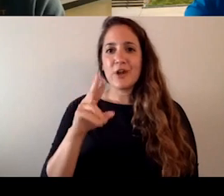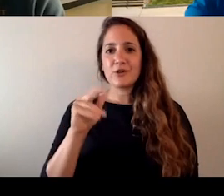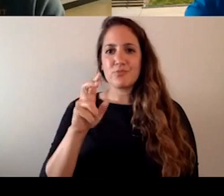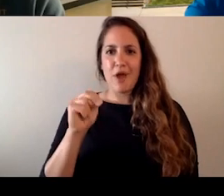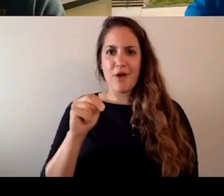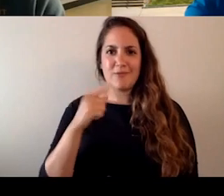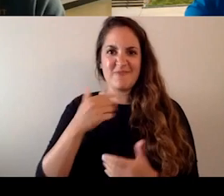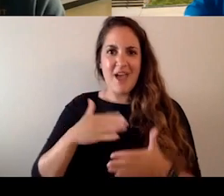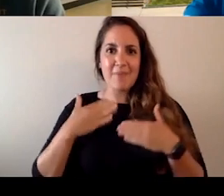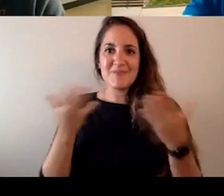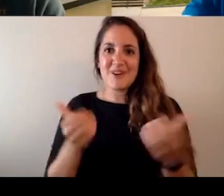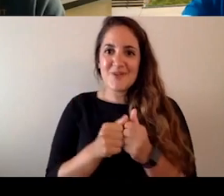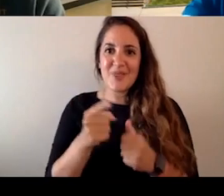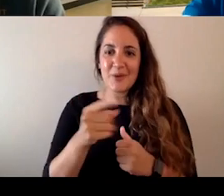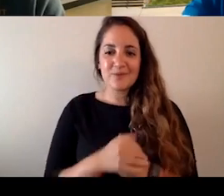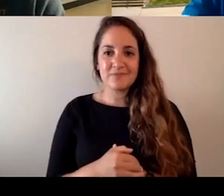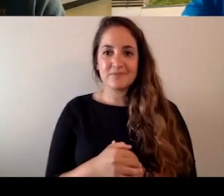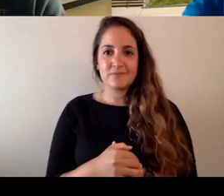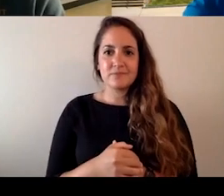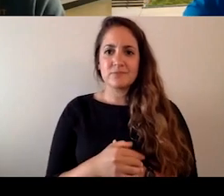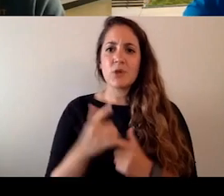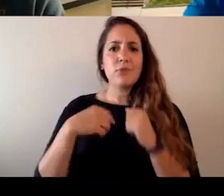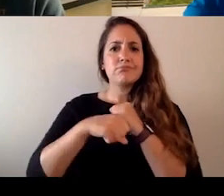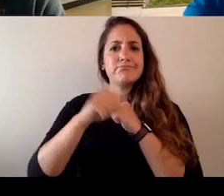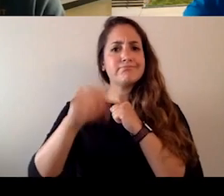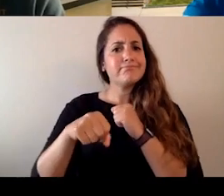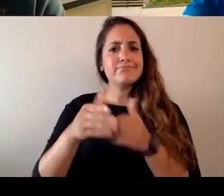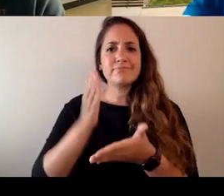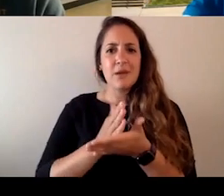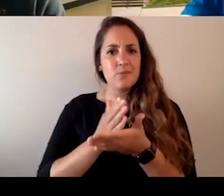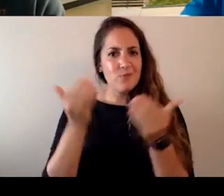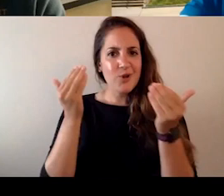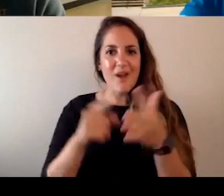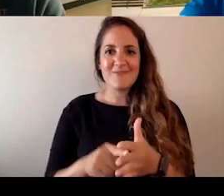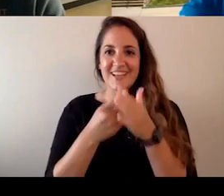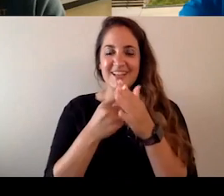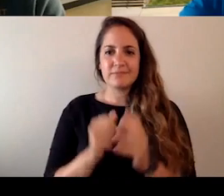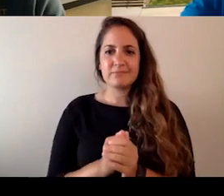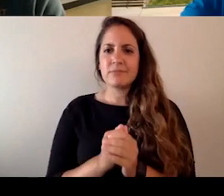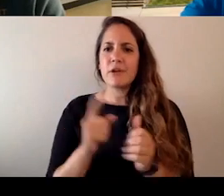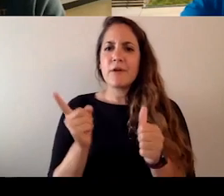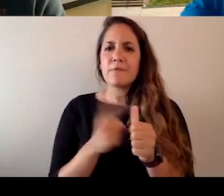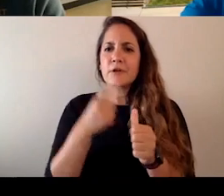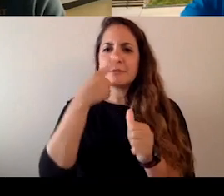Thank you. So without further delay, Dr. Hudson, let's begin. First tell us a little bit about yourself, such as